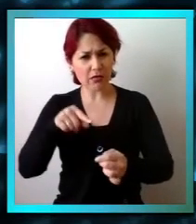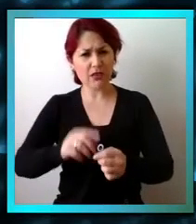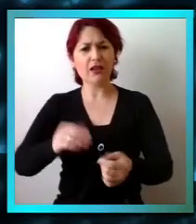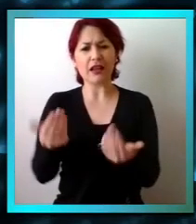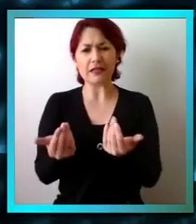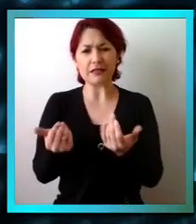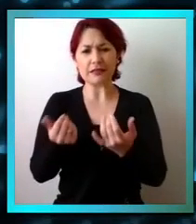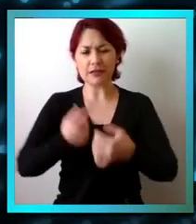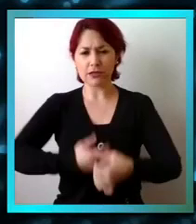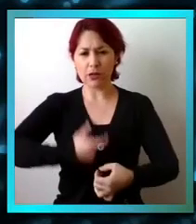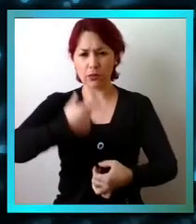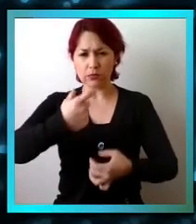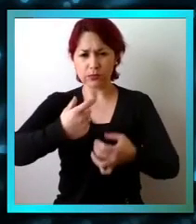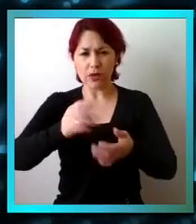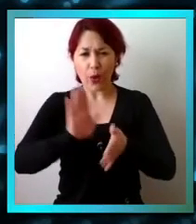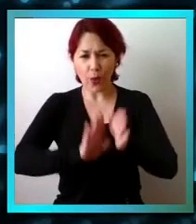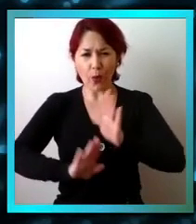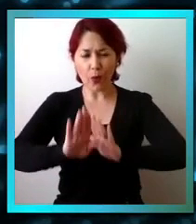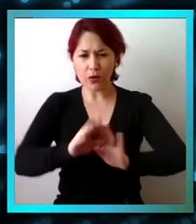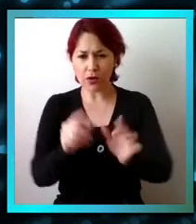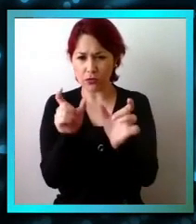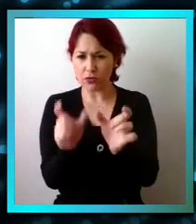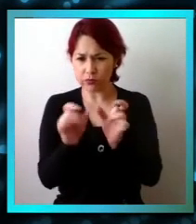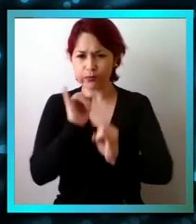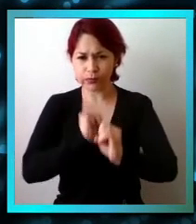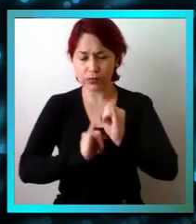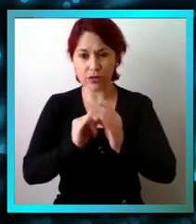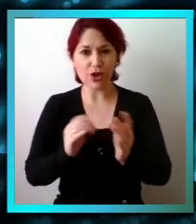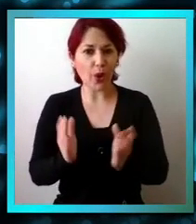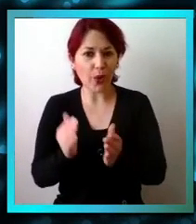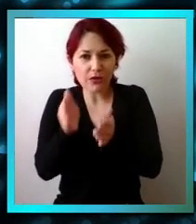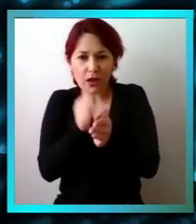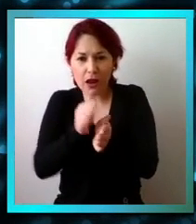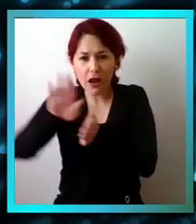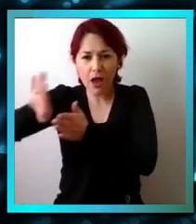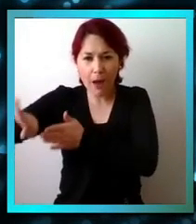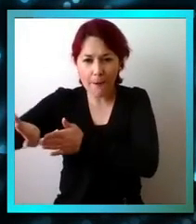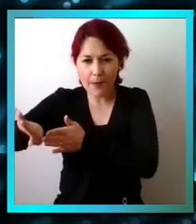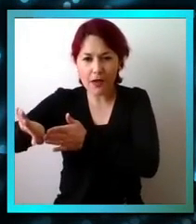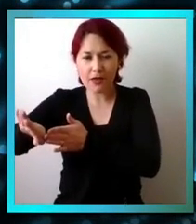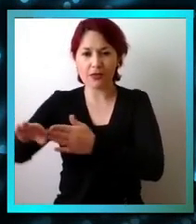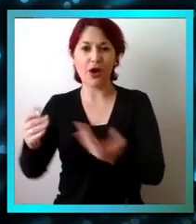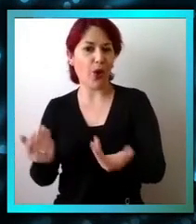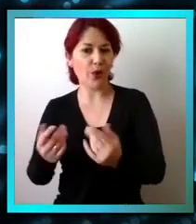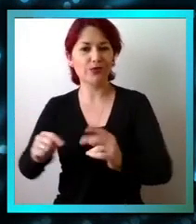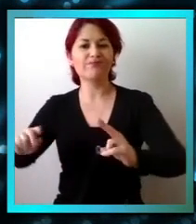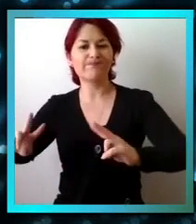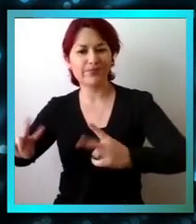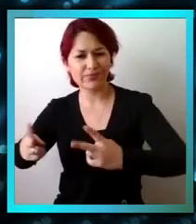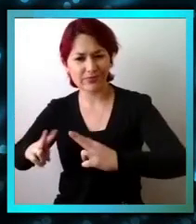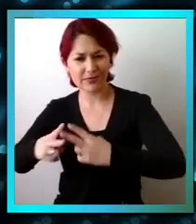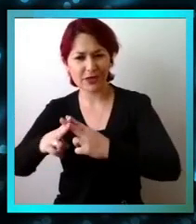uh virtual machines or in the sandbox uh actually it's not the same so if there